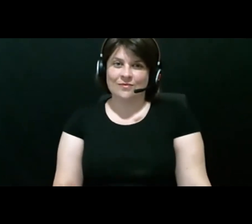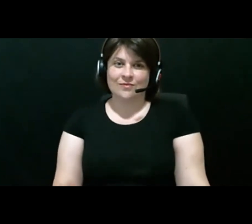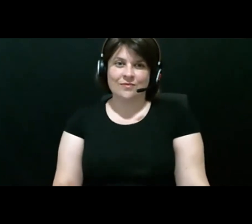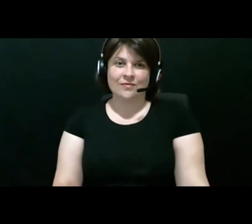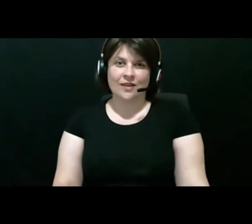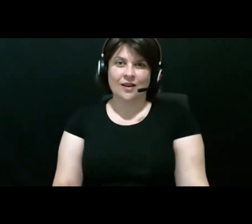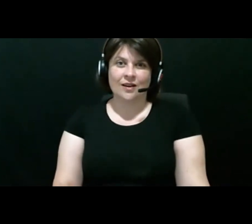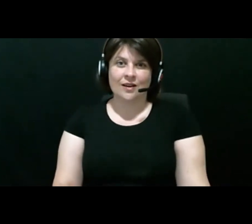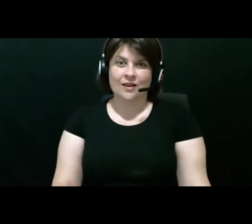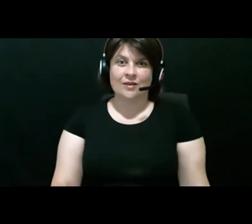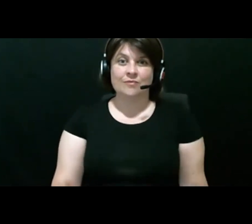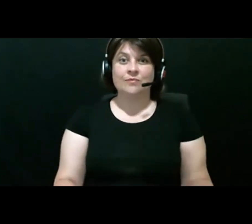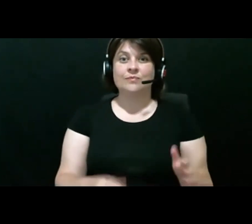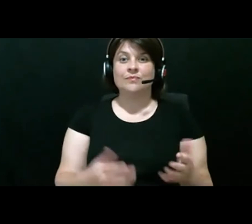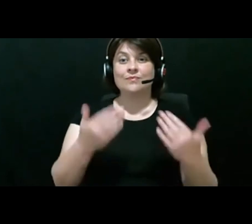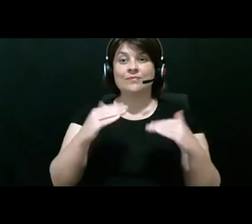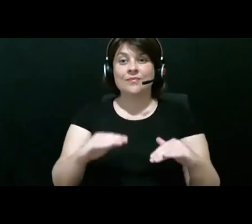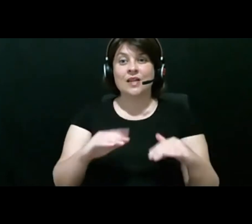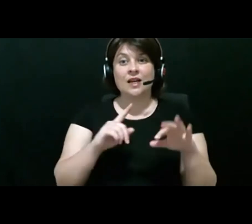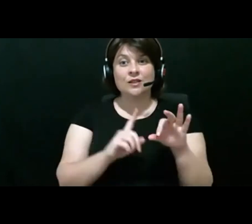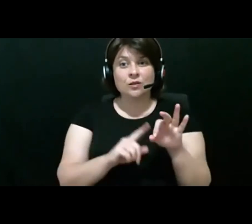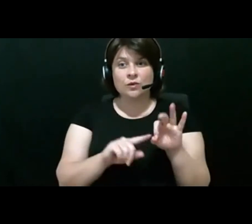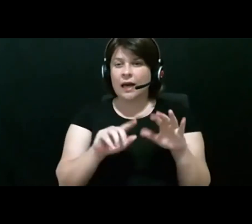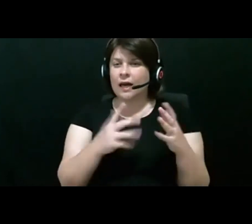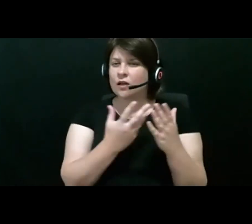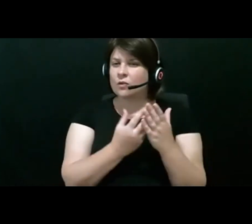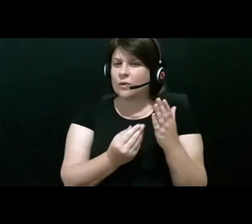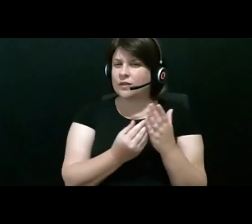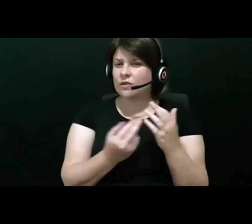The next question, is there a resource available that outlines examples